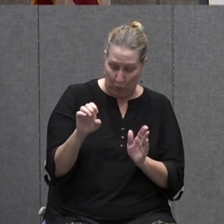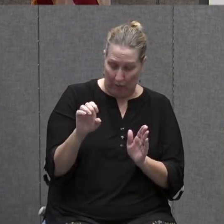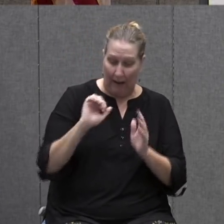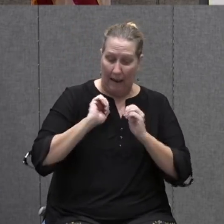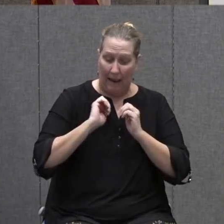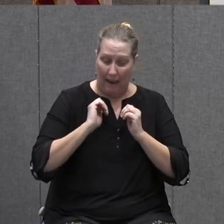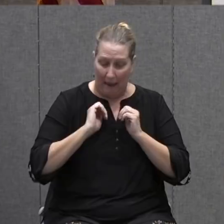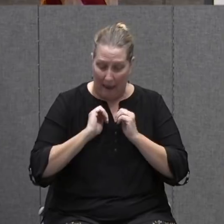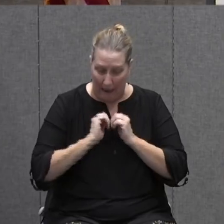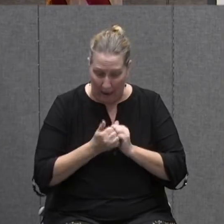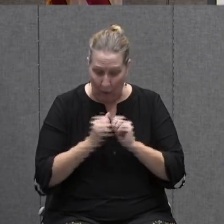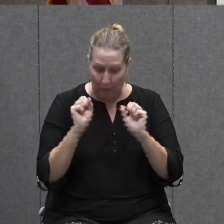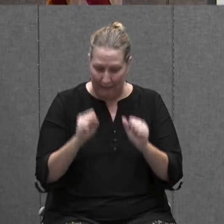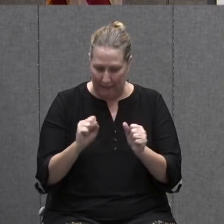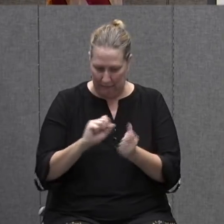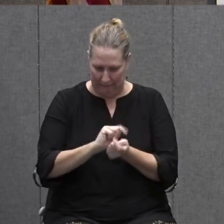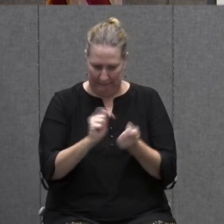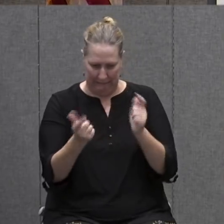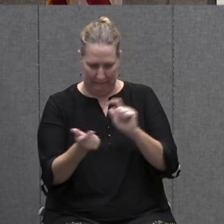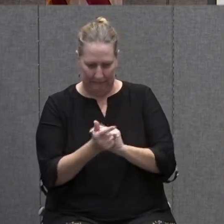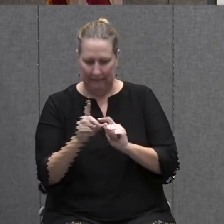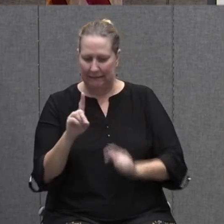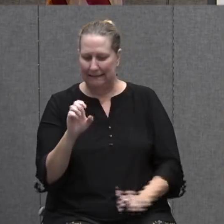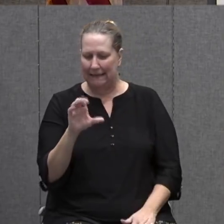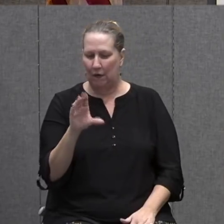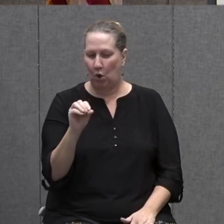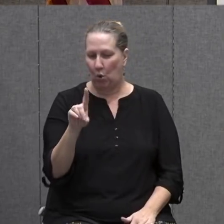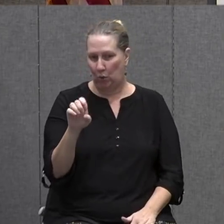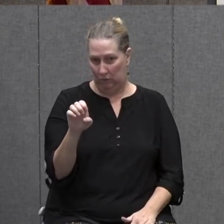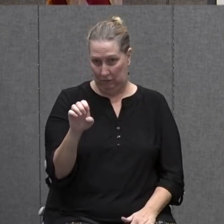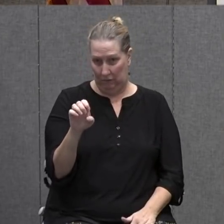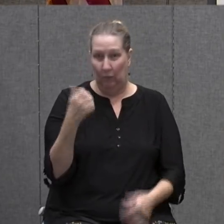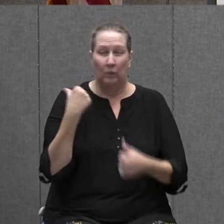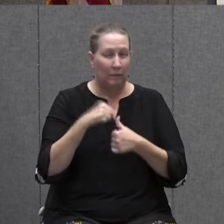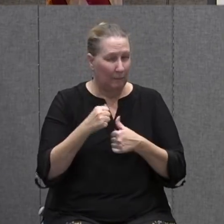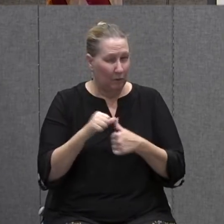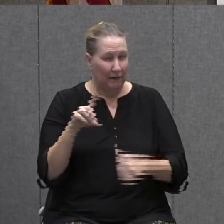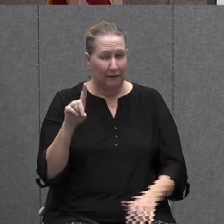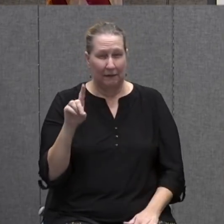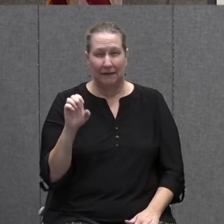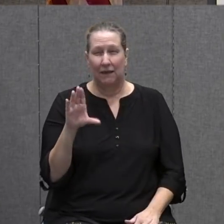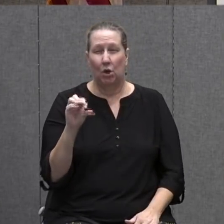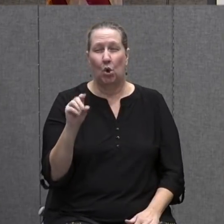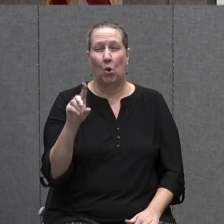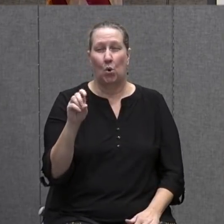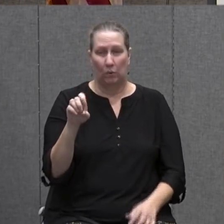Let me go over our words again. So again, decoding is that we can make sense